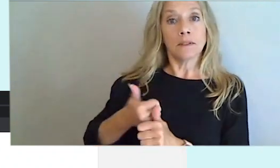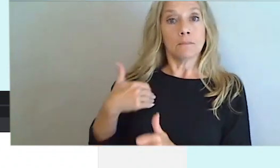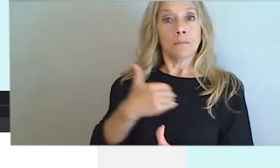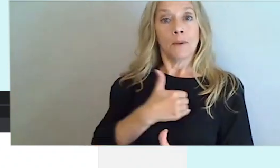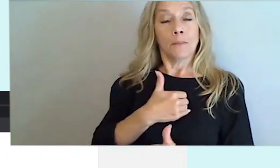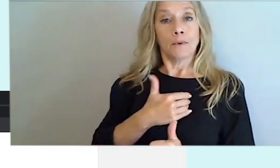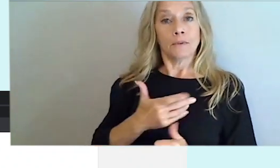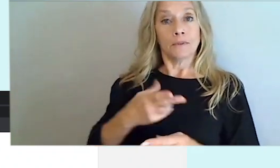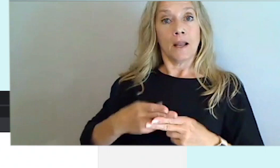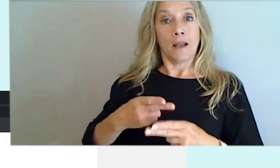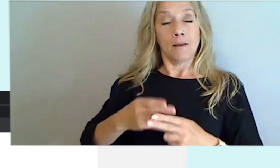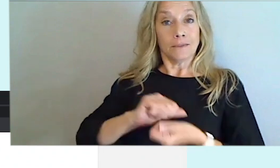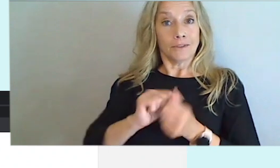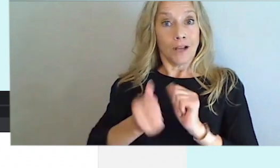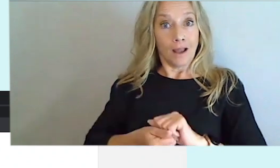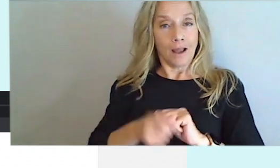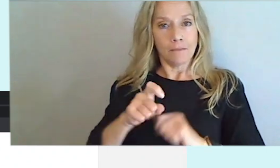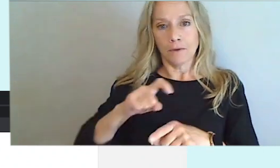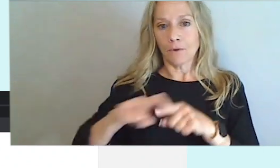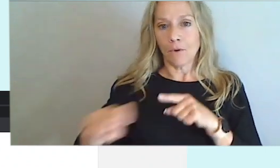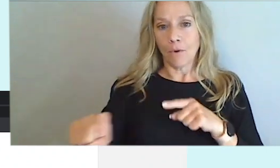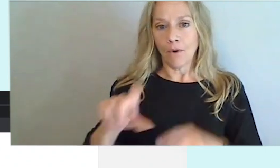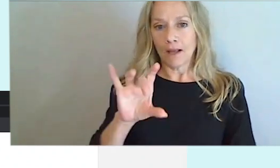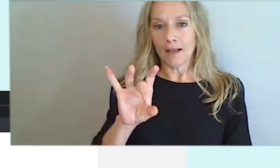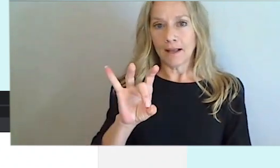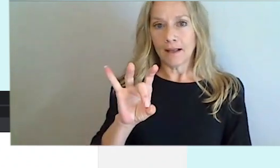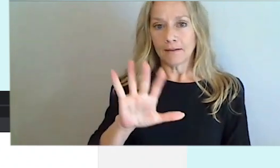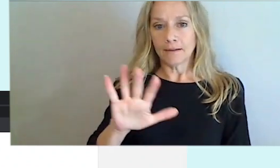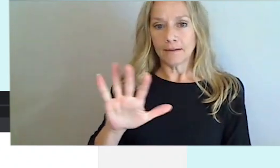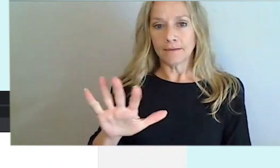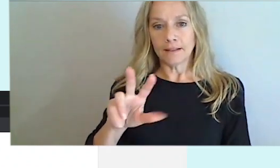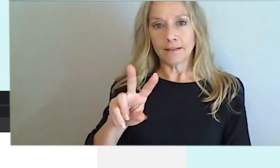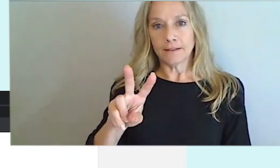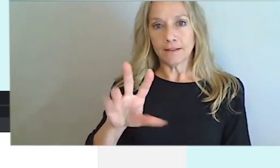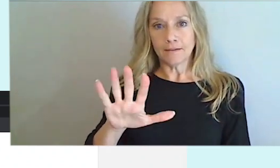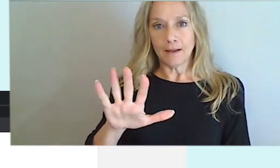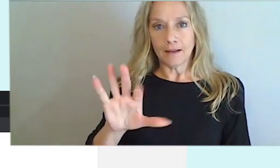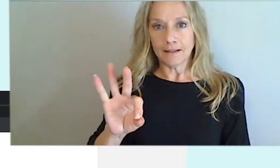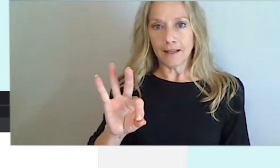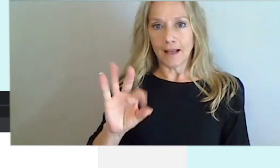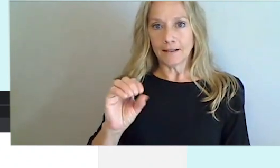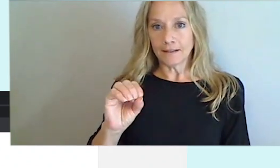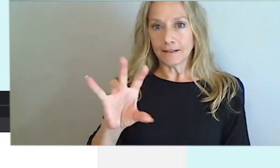at 8552590701.